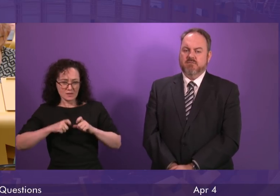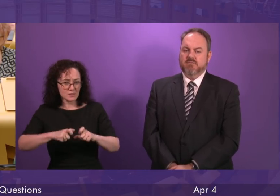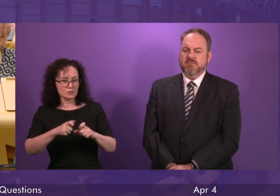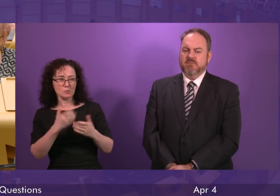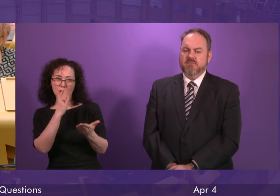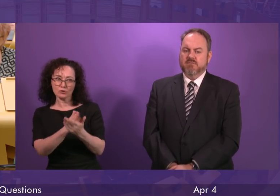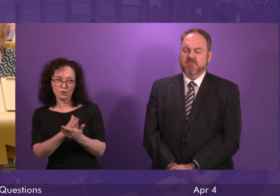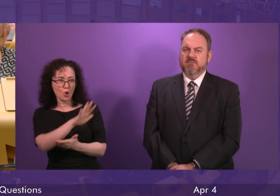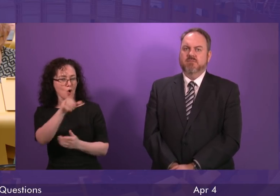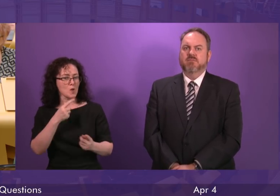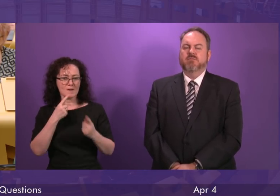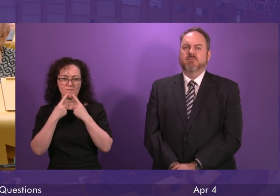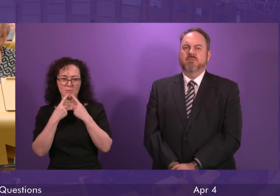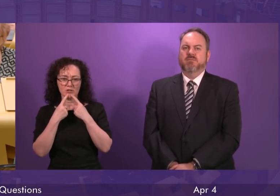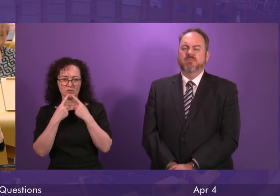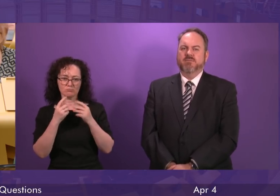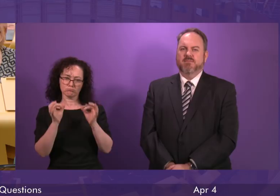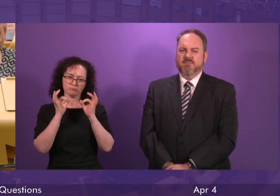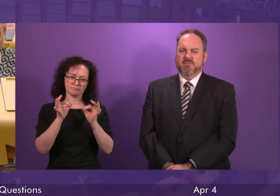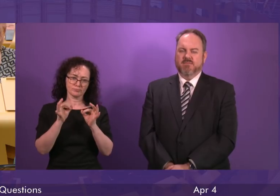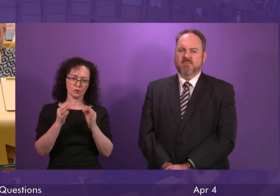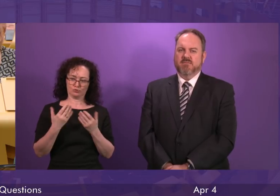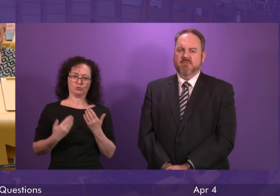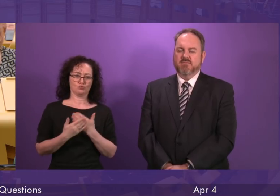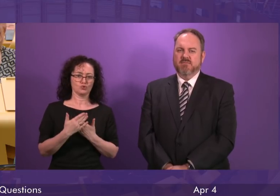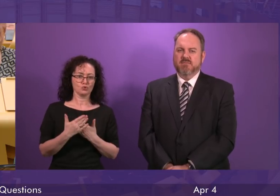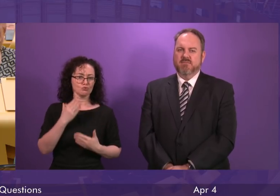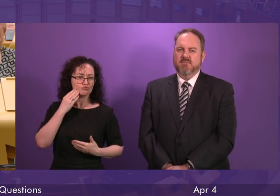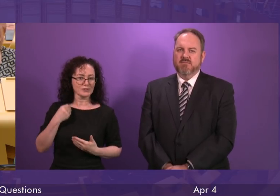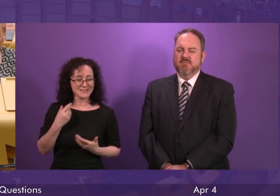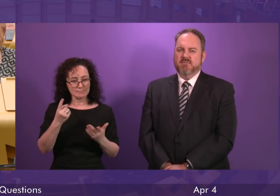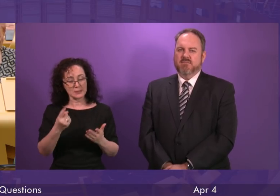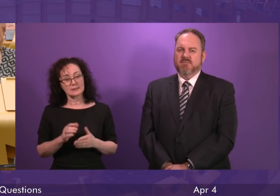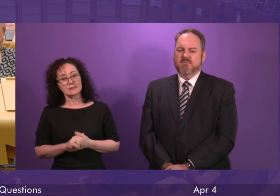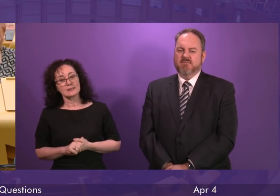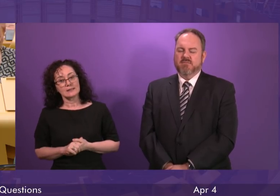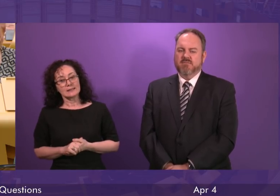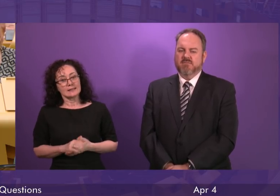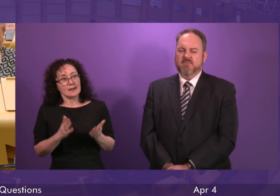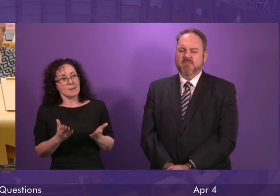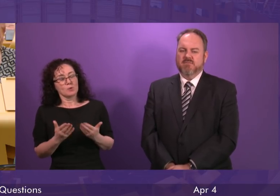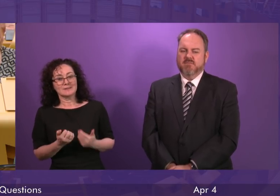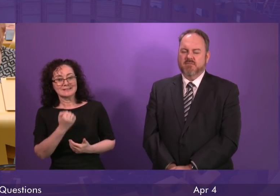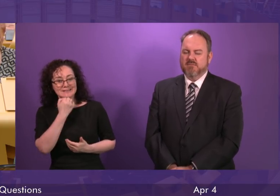and that those stockpiles remain, given that the date for a possible no-deal Brexit has